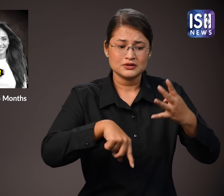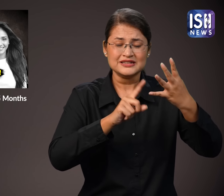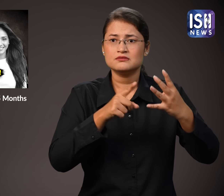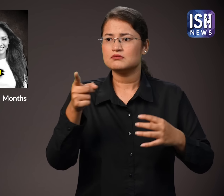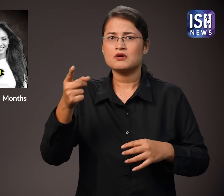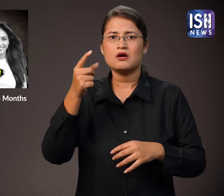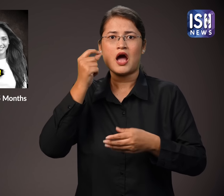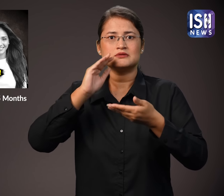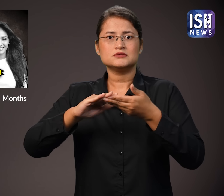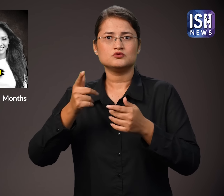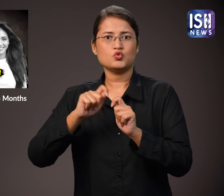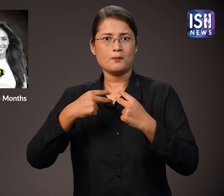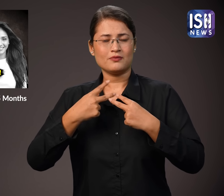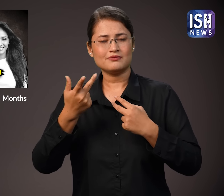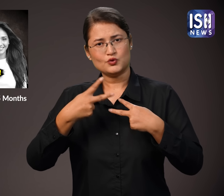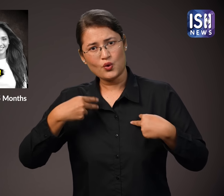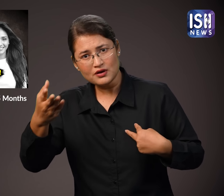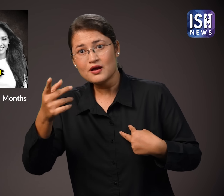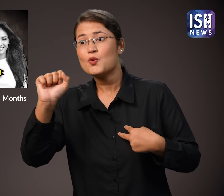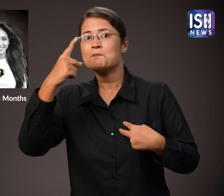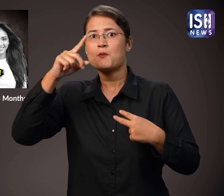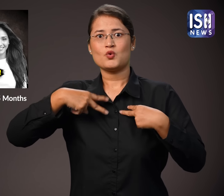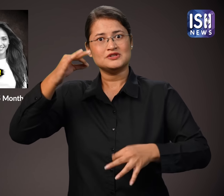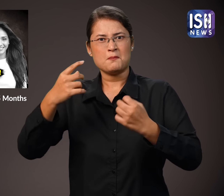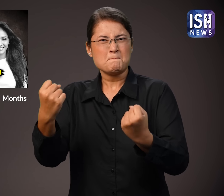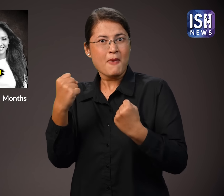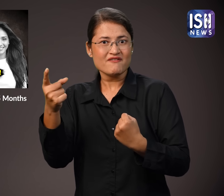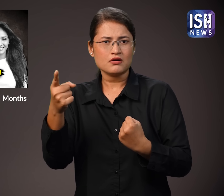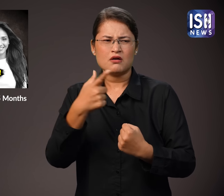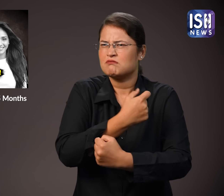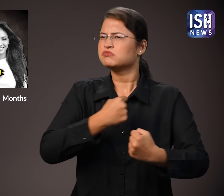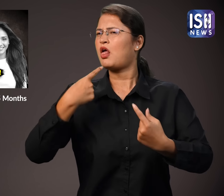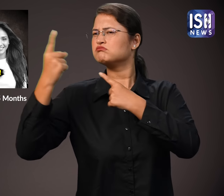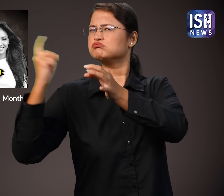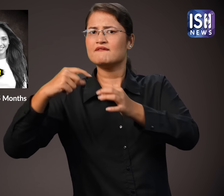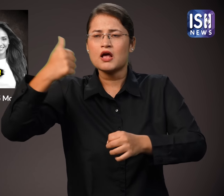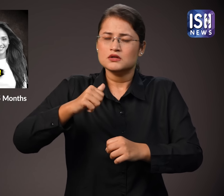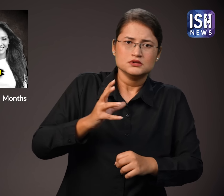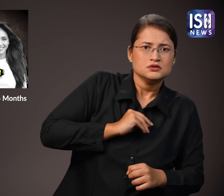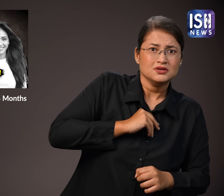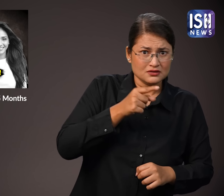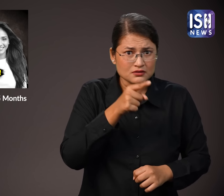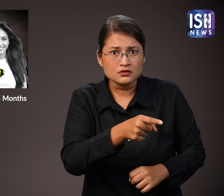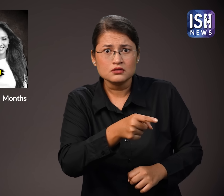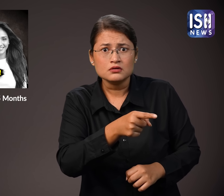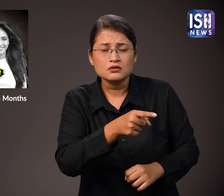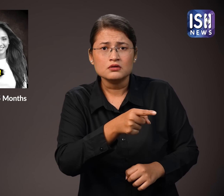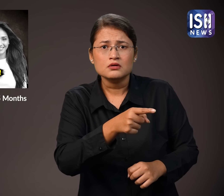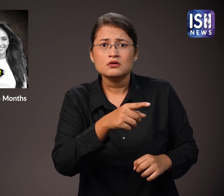whether she stayed silent because of the influence of her advocate husband and retired judge mother-in-law,